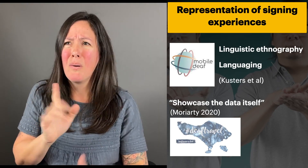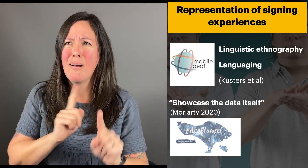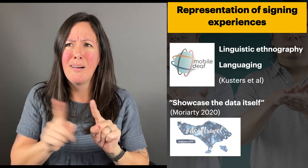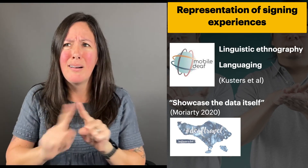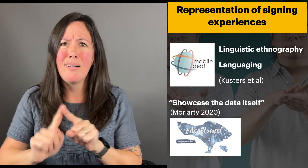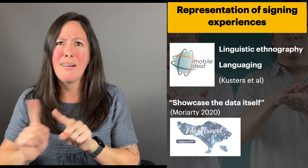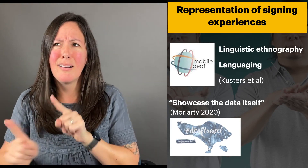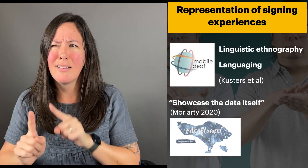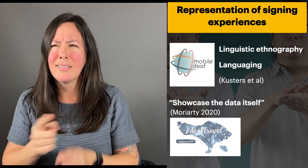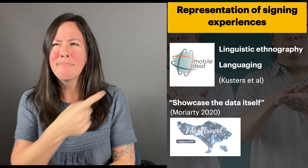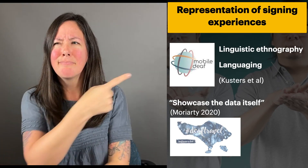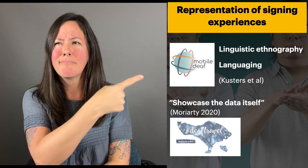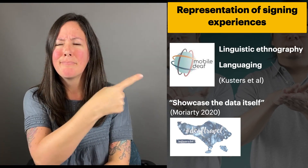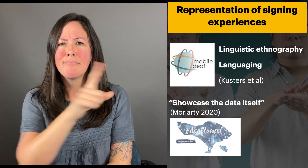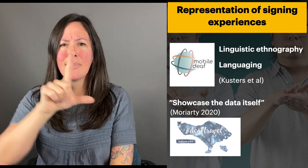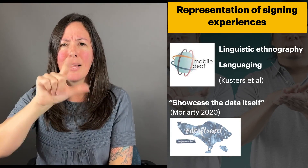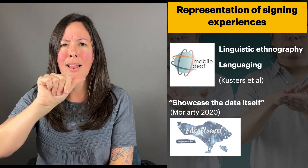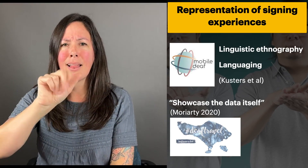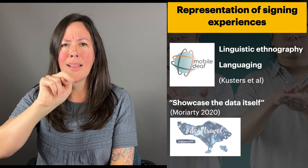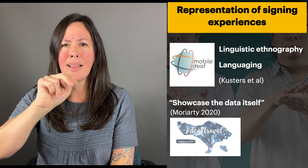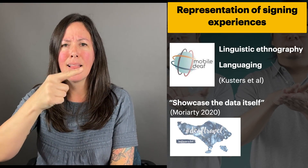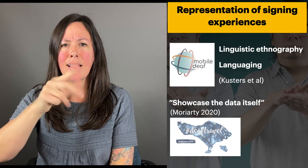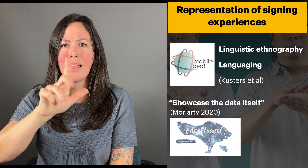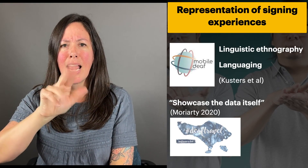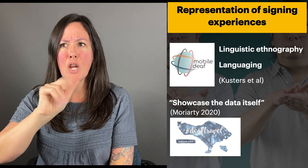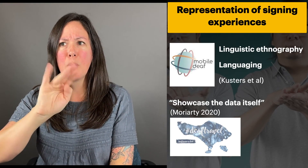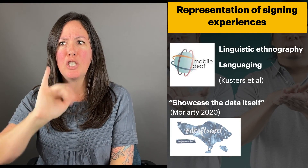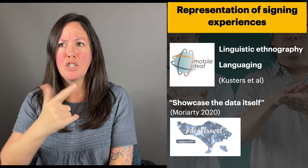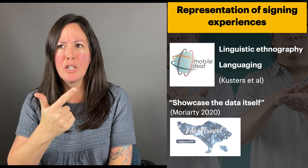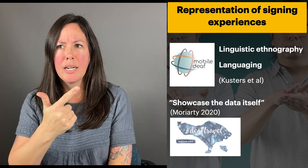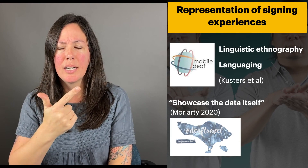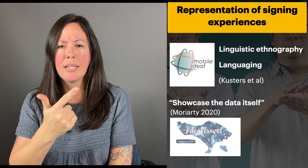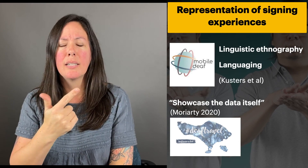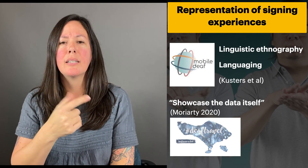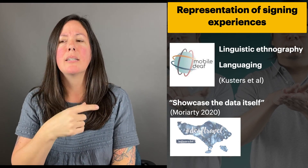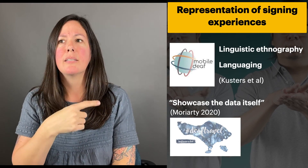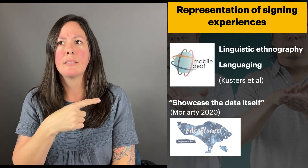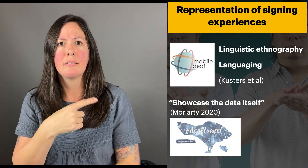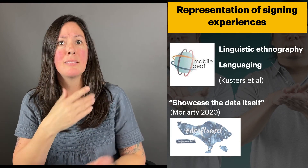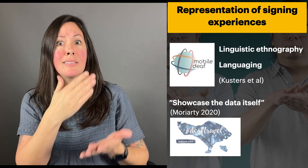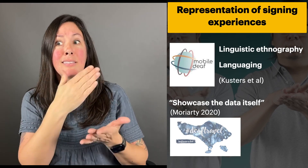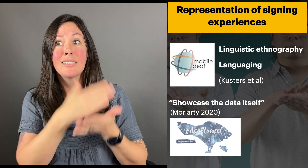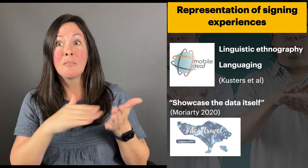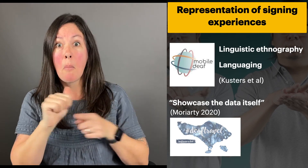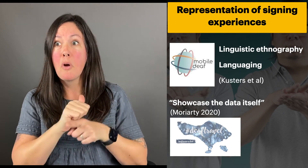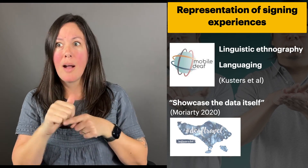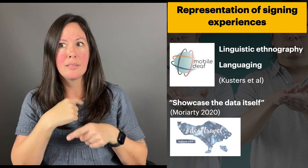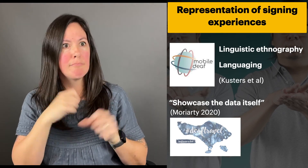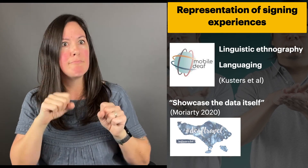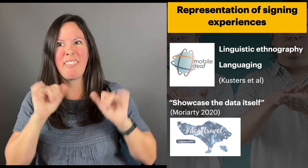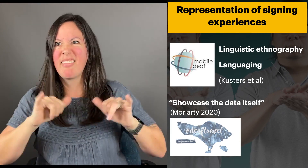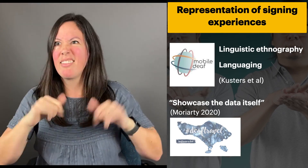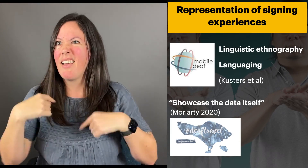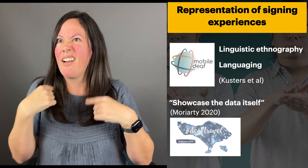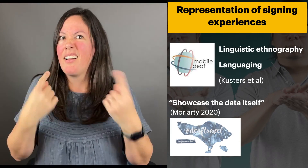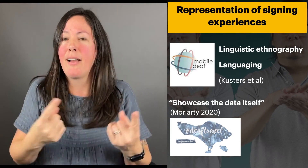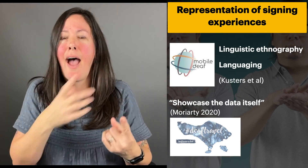language how they adapt their language use to various situations and it's not that each individual has one language or